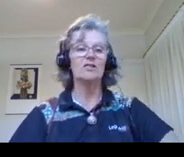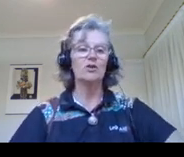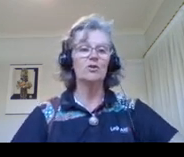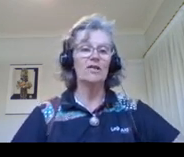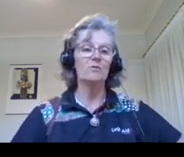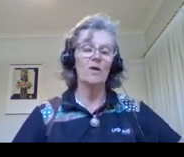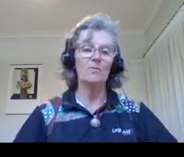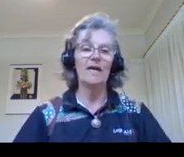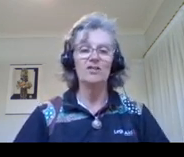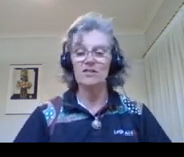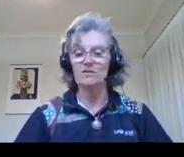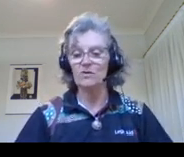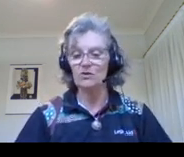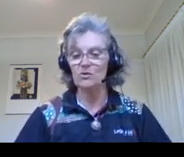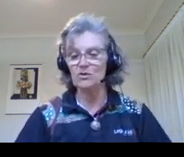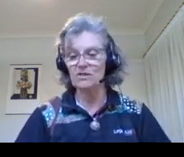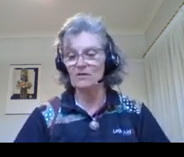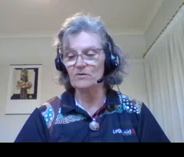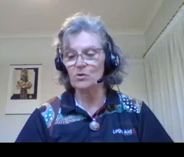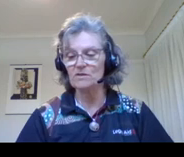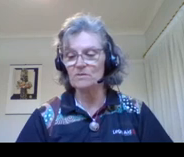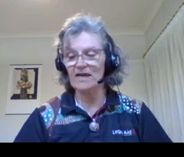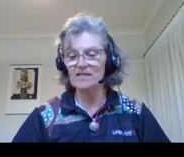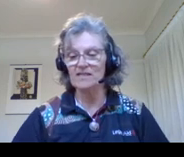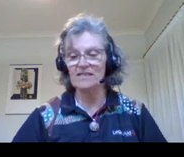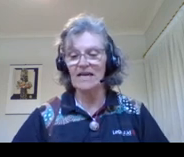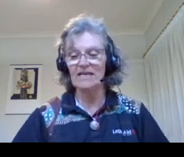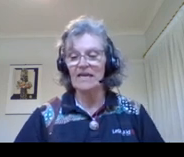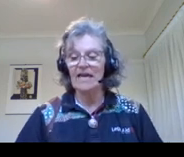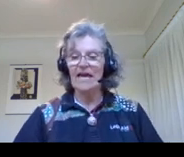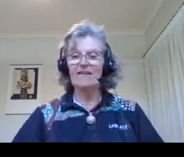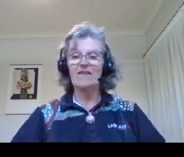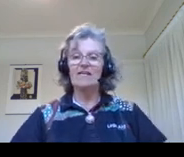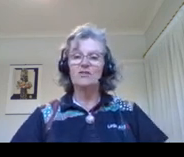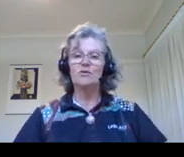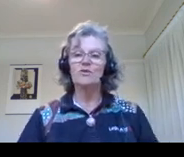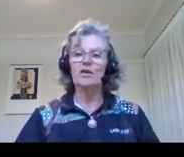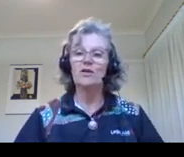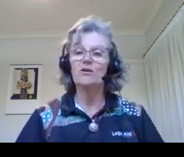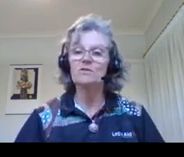to the web pages and resources that we've talked about today and that's also going to